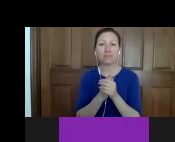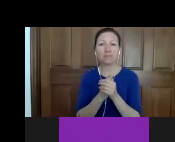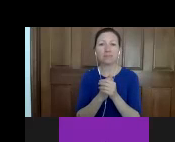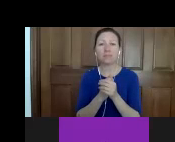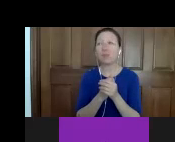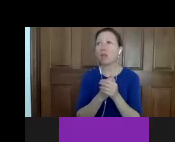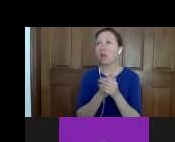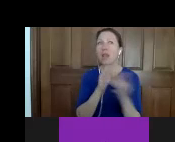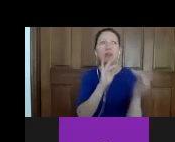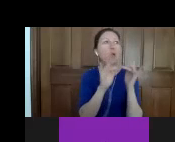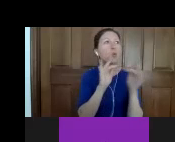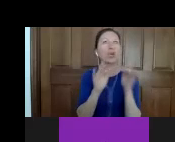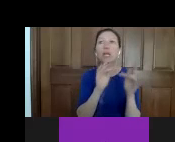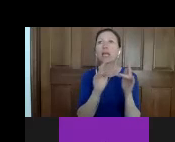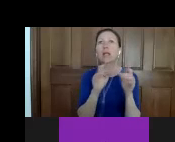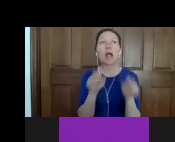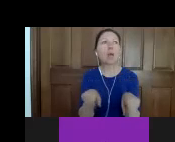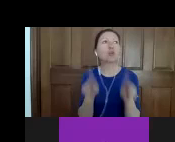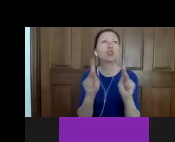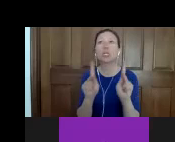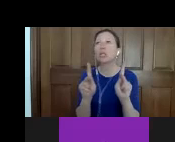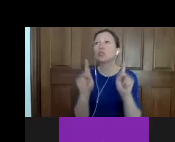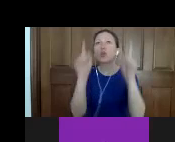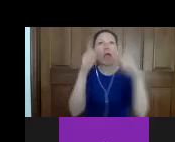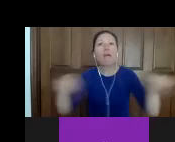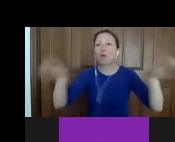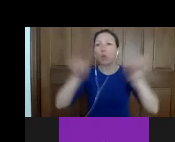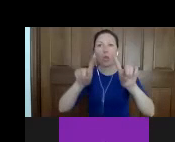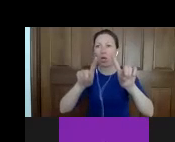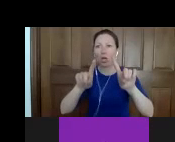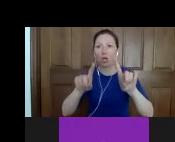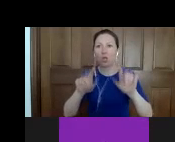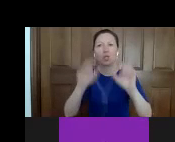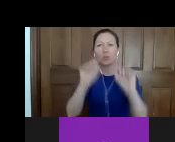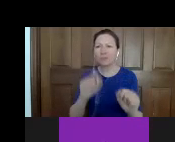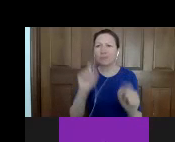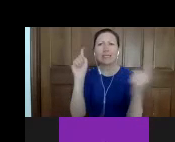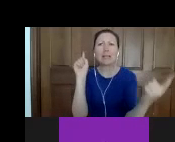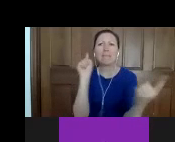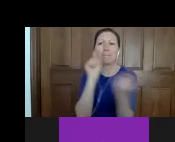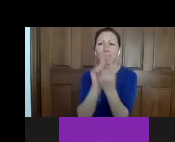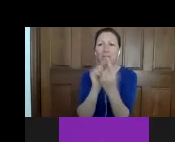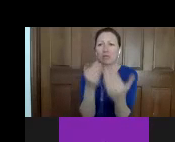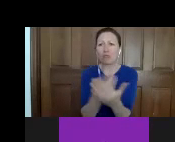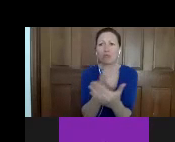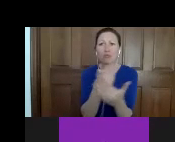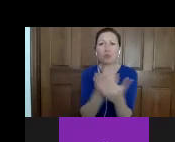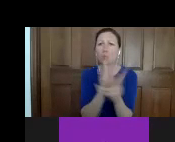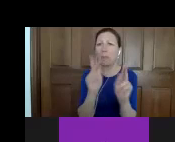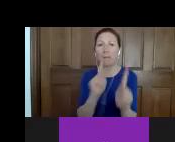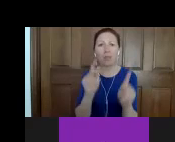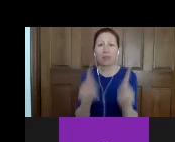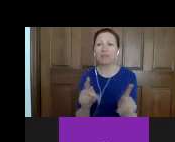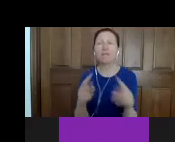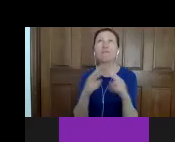exist every where you can meet new people. Don't ever underestimate the power of networking.